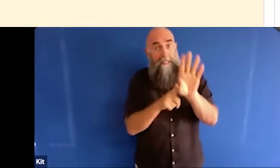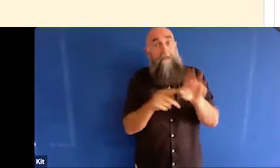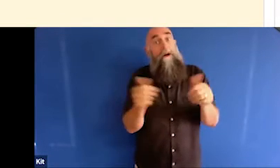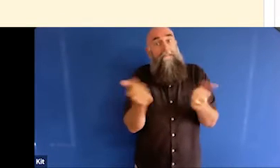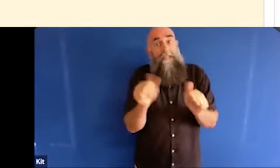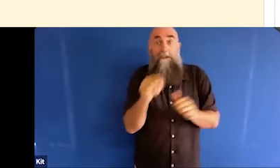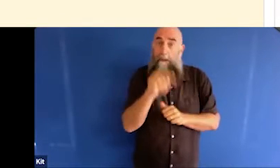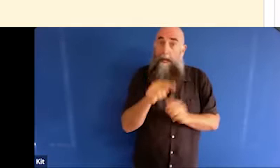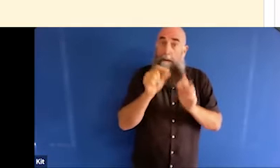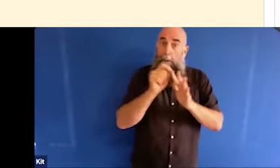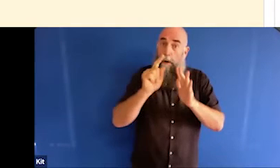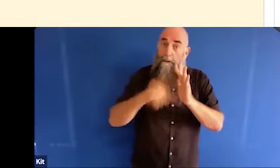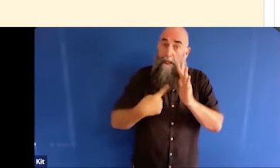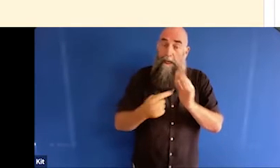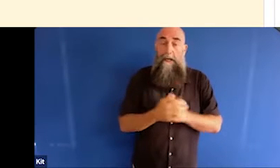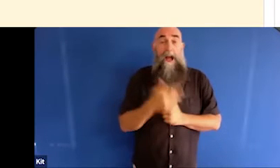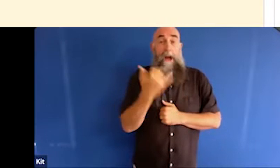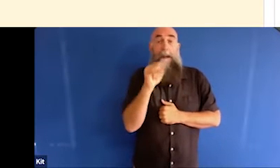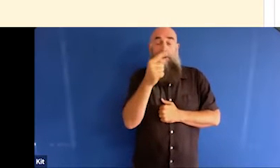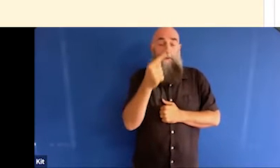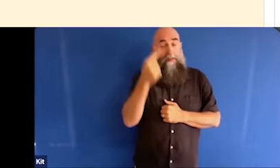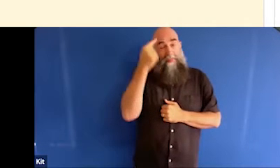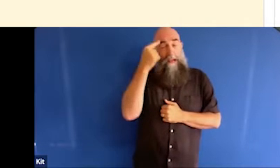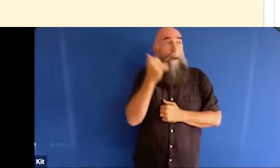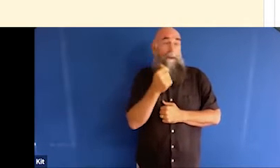you might foresee it only going for a few months or you might foresee it going for the full 24